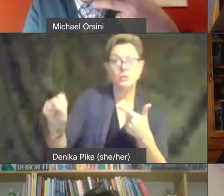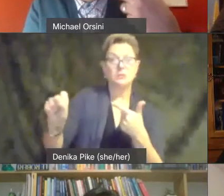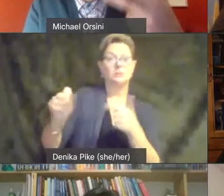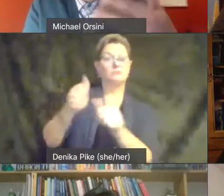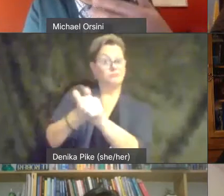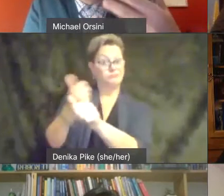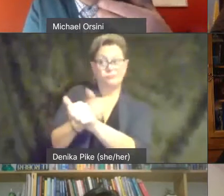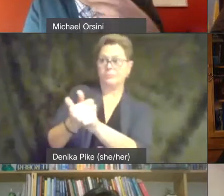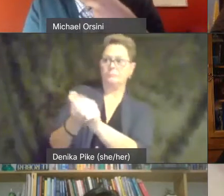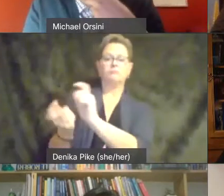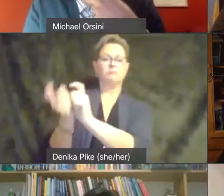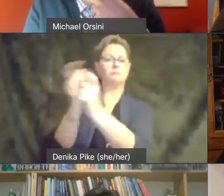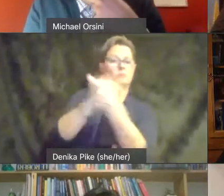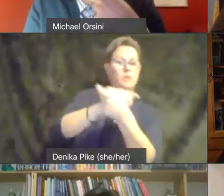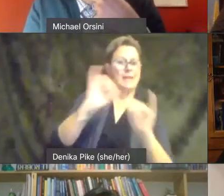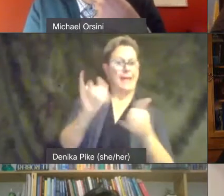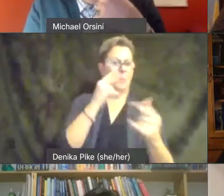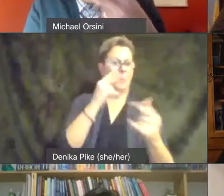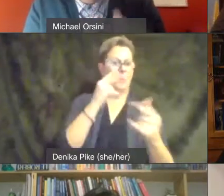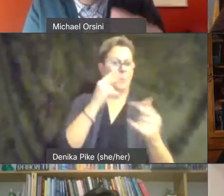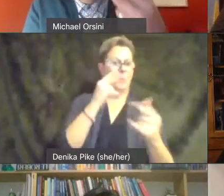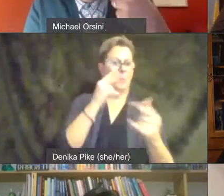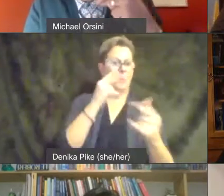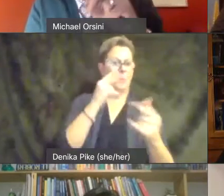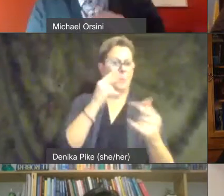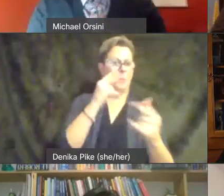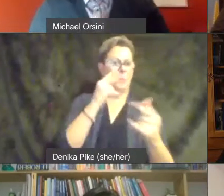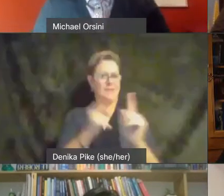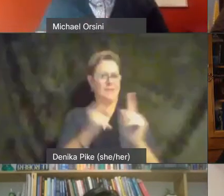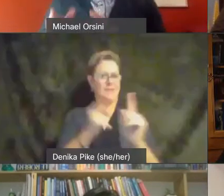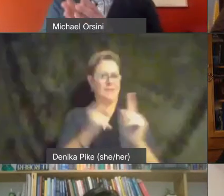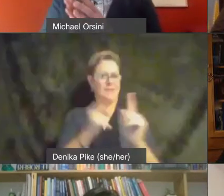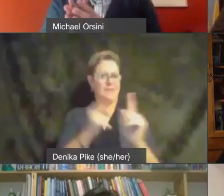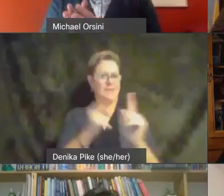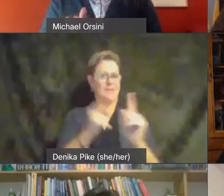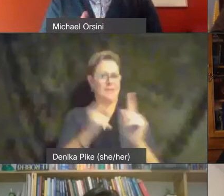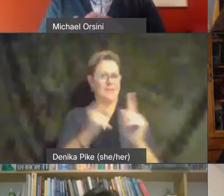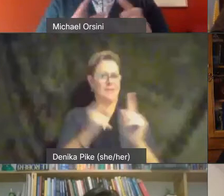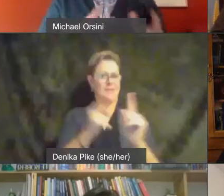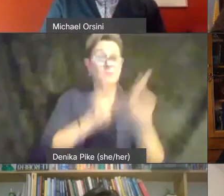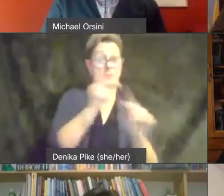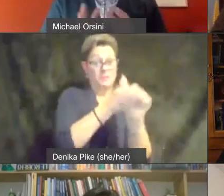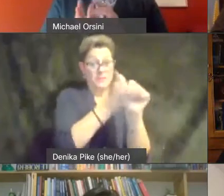it can transform feelings about people with disabilities who are, who are seen as vulnerable,